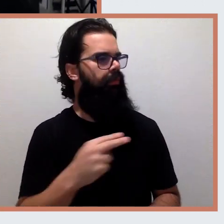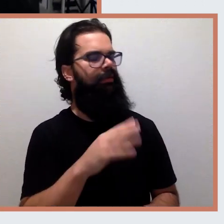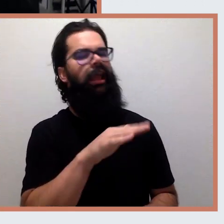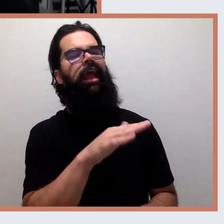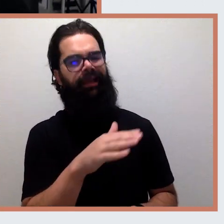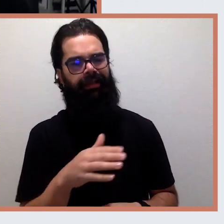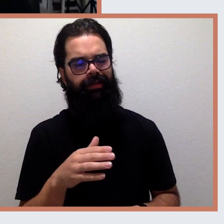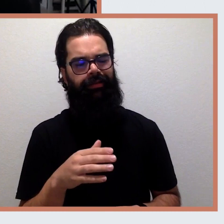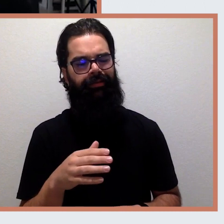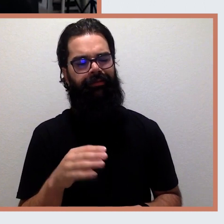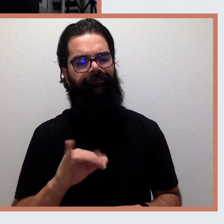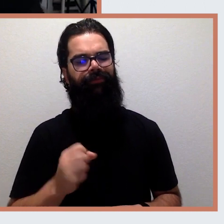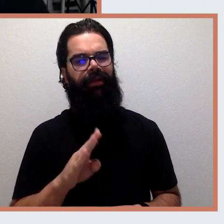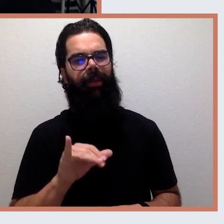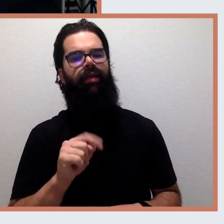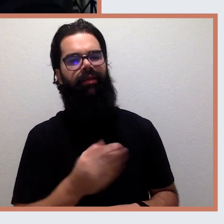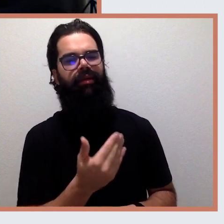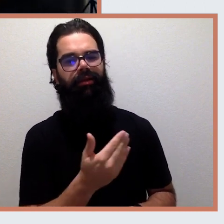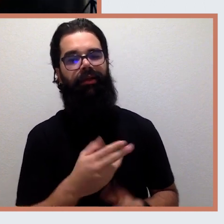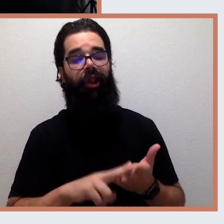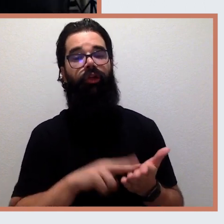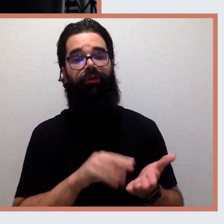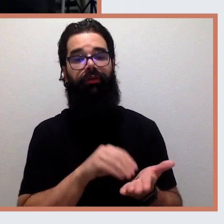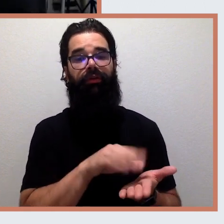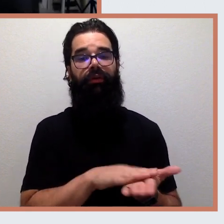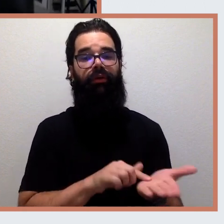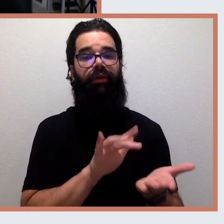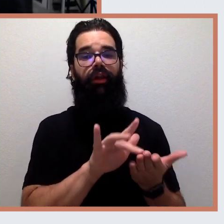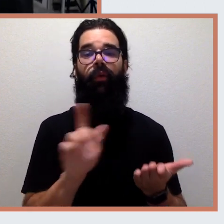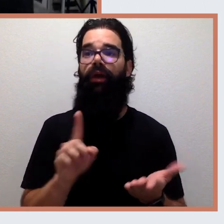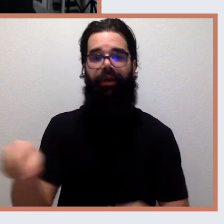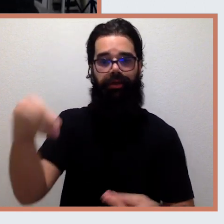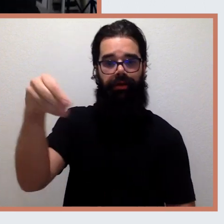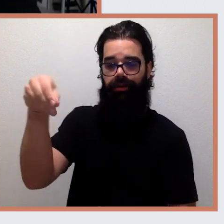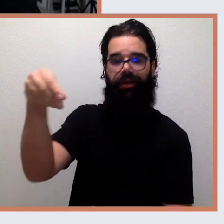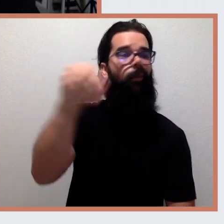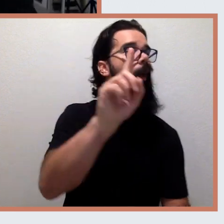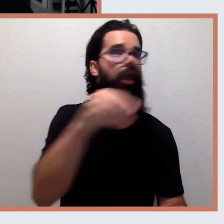Where I was like, "We're going to come back." It should be like, "Hey, Fishbait." "Yeah." You know, "Contact right." "Where?"